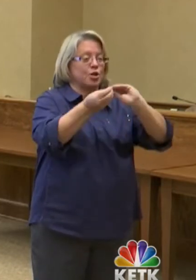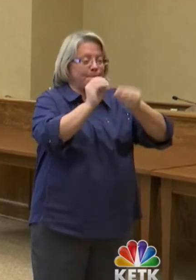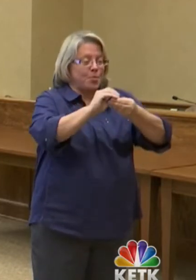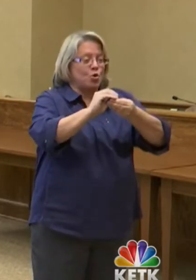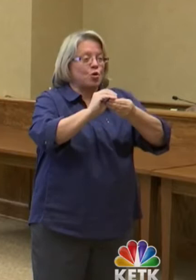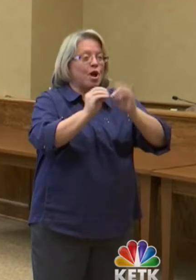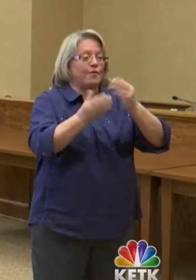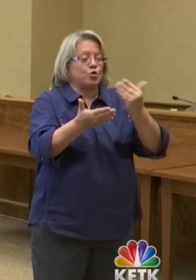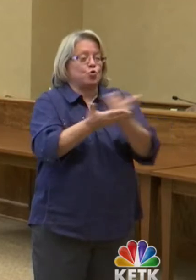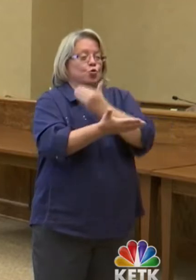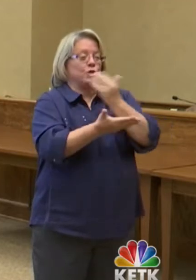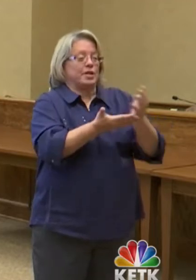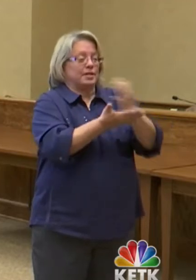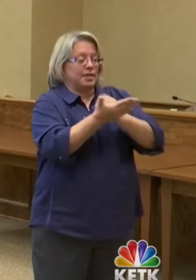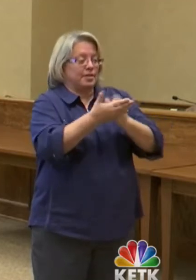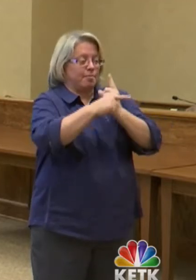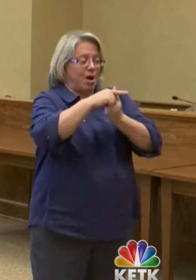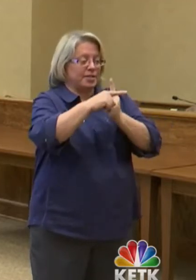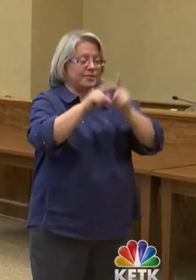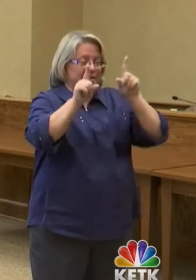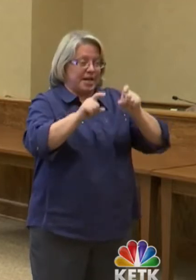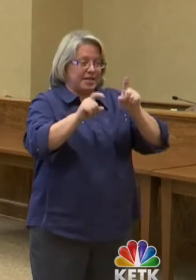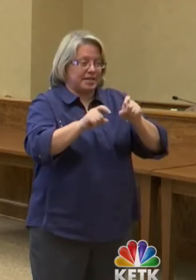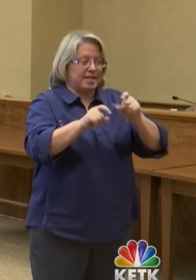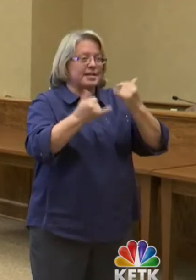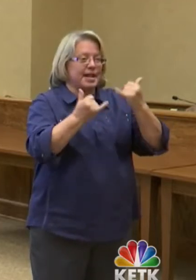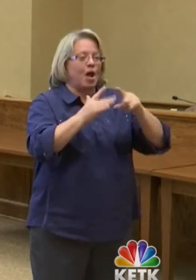RELATIVELY SHORT TIMEFRAME. IN A SMALL NUMBER OF POSITIVE TESTS. THE INFORMATION WOULD SUGGEST